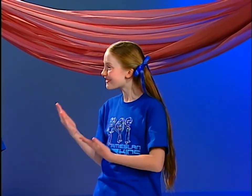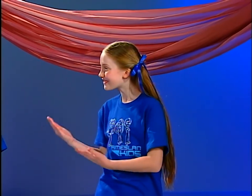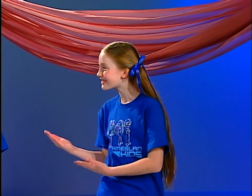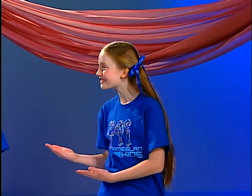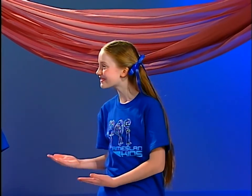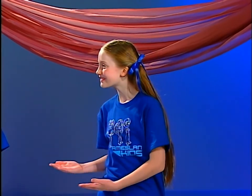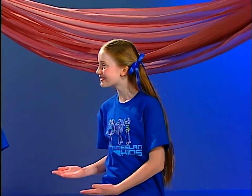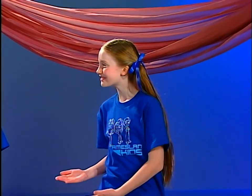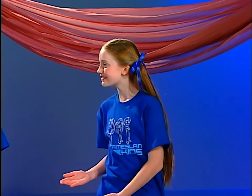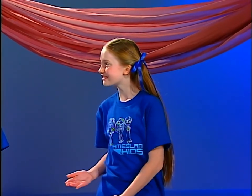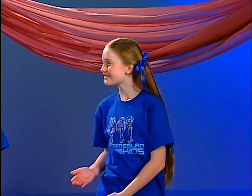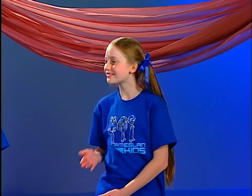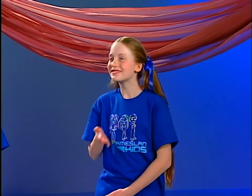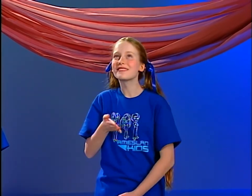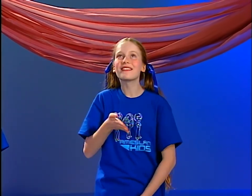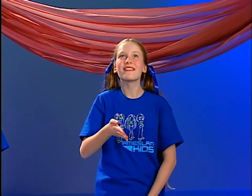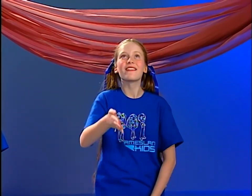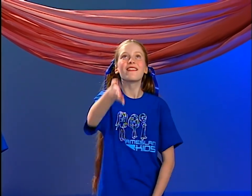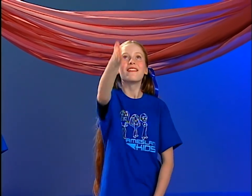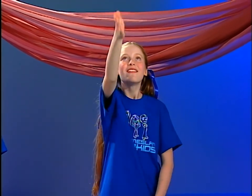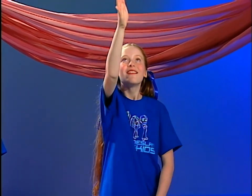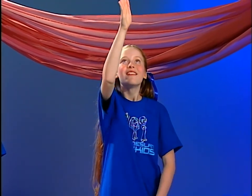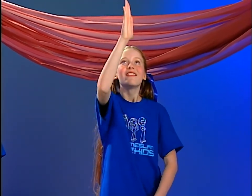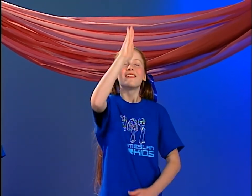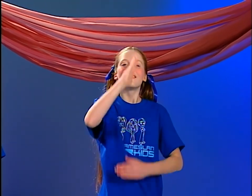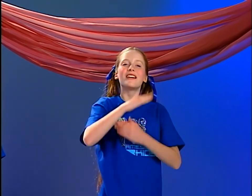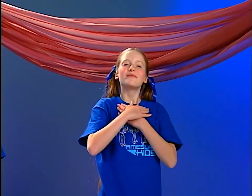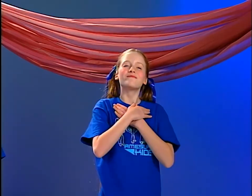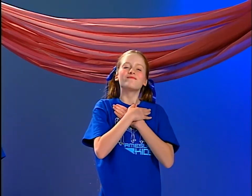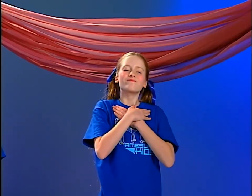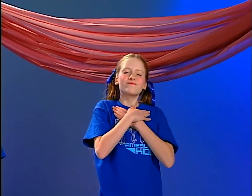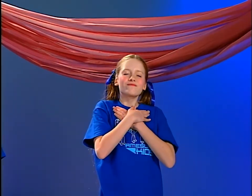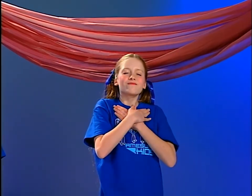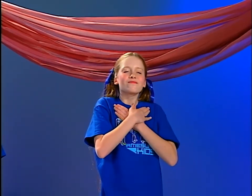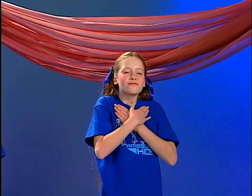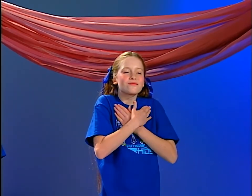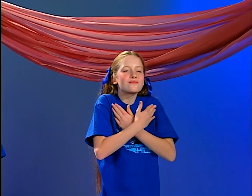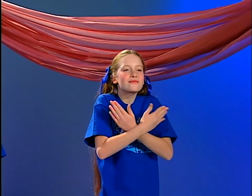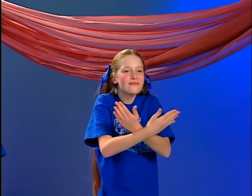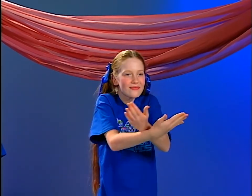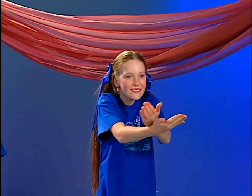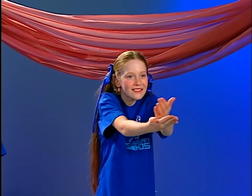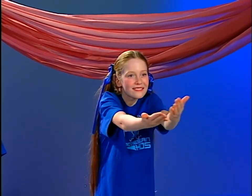SO THEY WENT ON INTO EGYPT, AND SURE ENOUGH, WHEN THE KING'S OFFICIALS SAW HER,